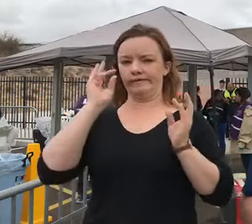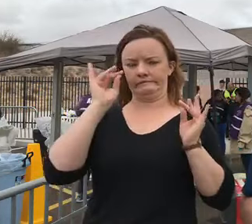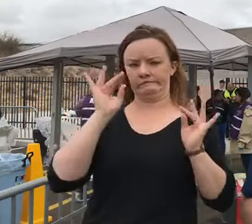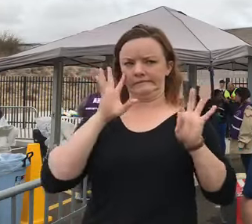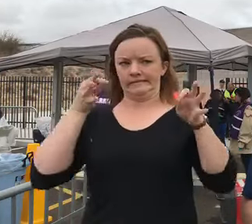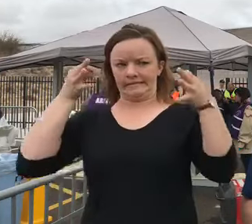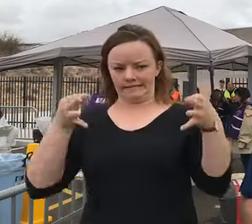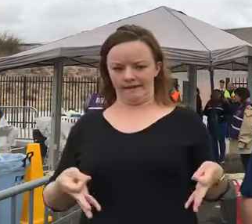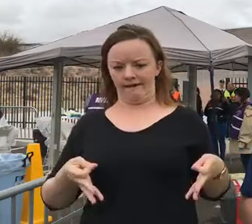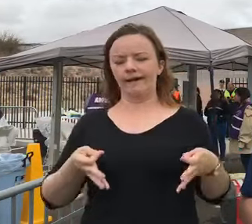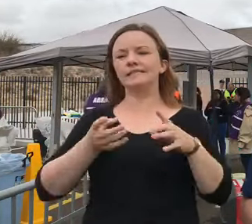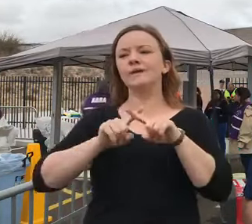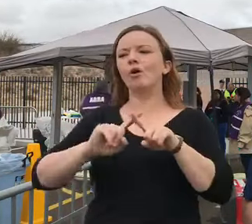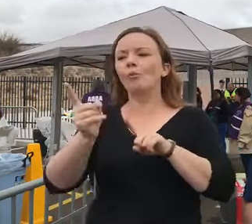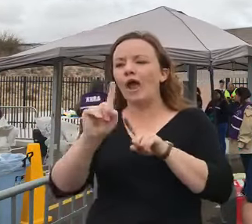decide whether or not we're gonna do evacuations.